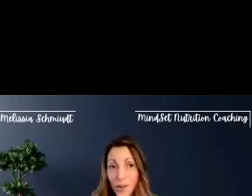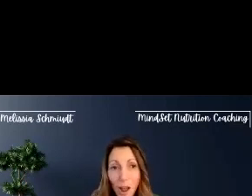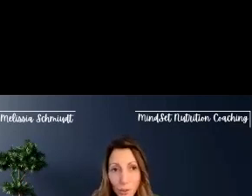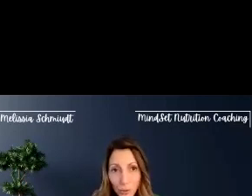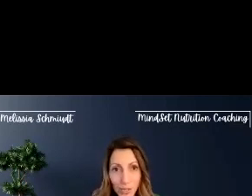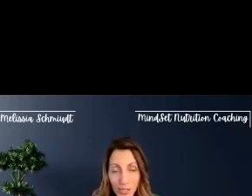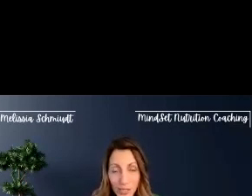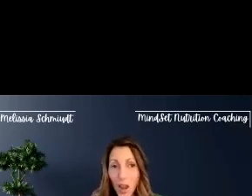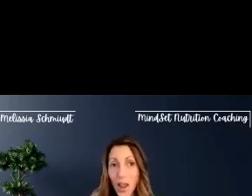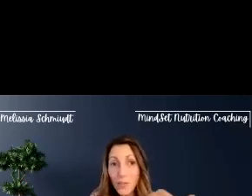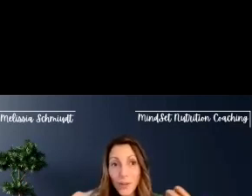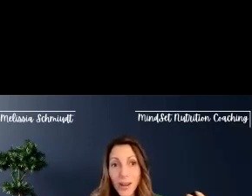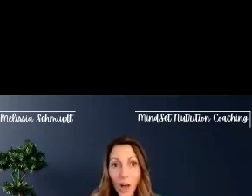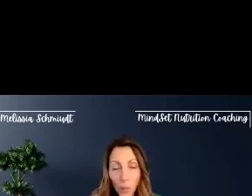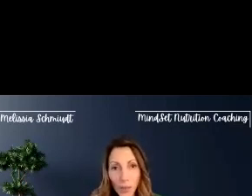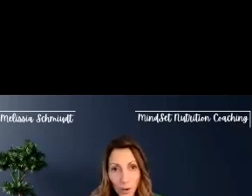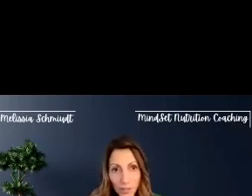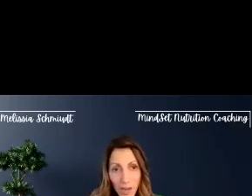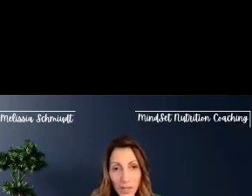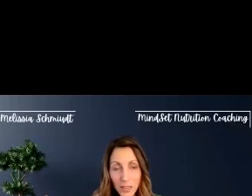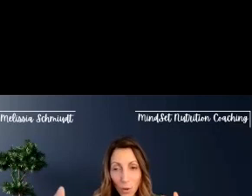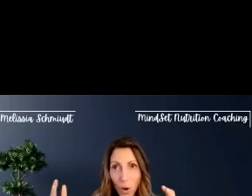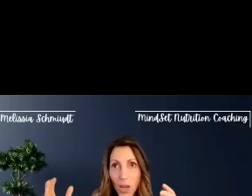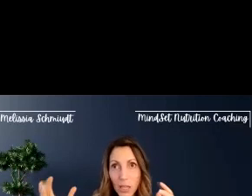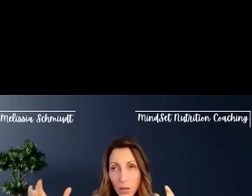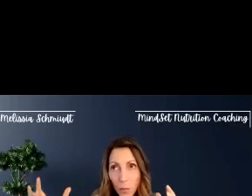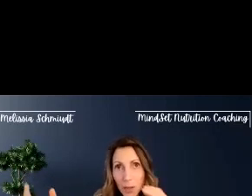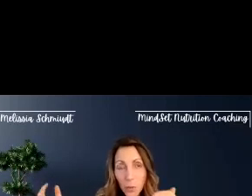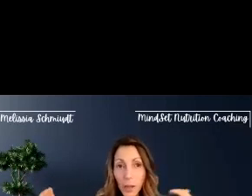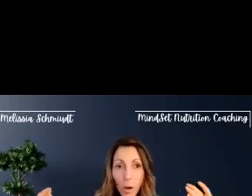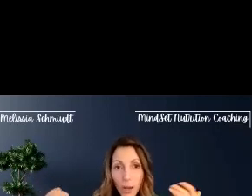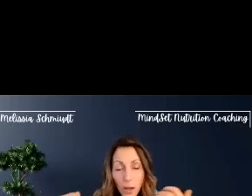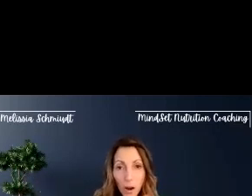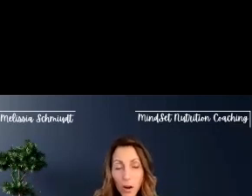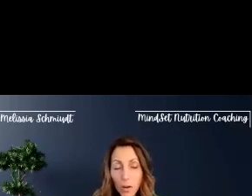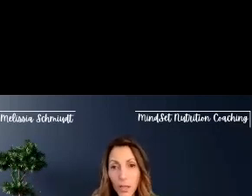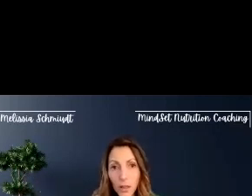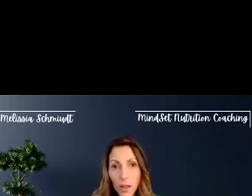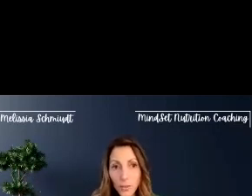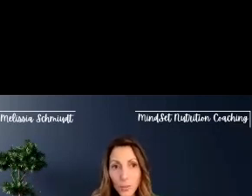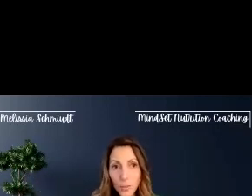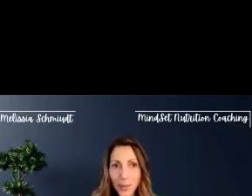They are not nutrient-dense, and they're not helping our diet. So when people are like, oh, I cut carbs, and I lost weight.